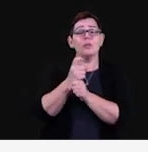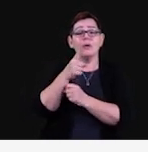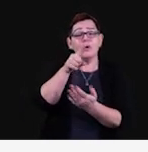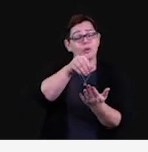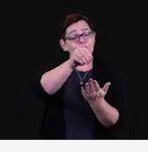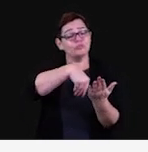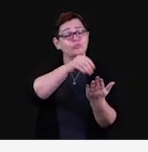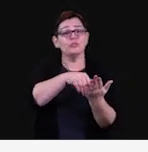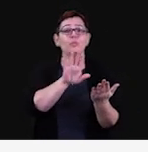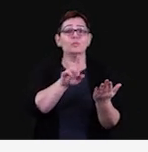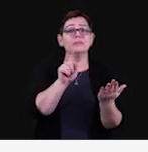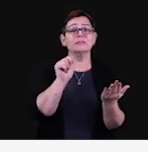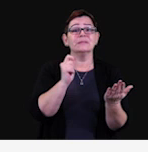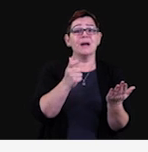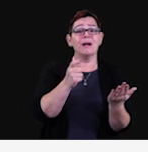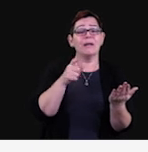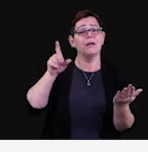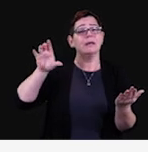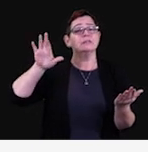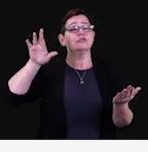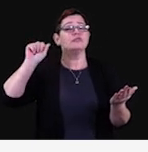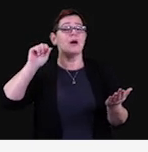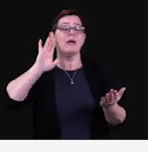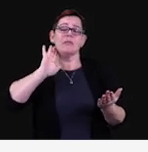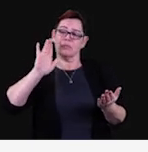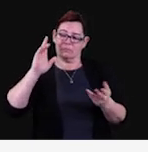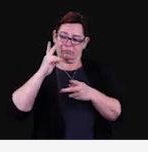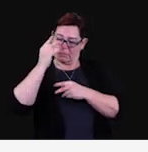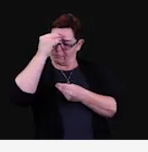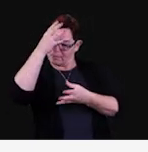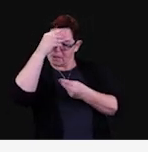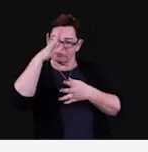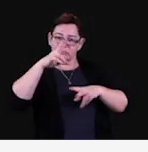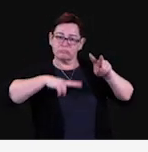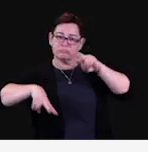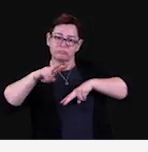information from your tax returns to calculate the amount you’re entitled to.